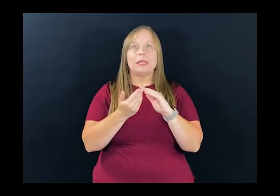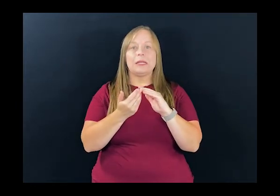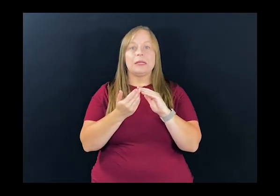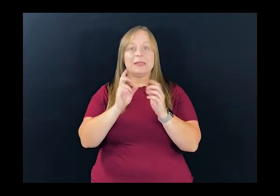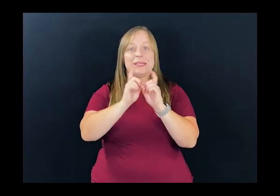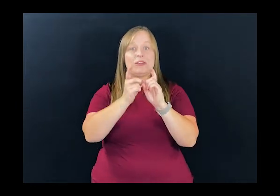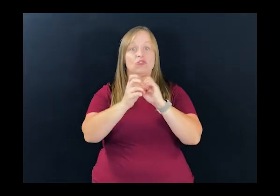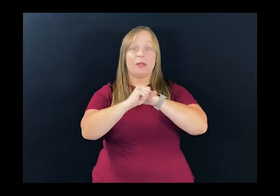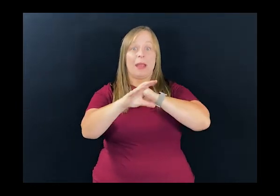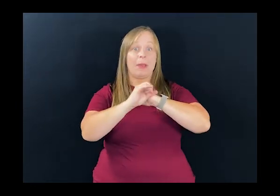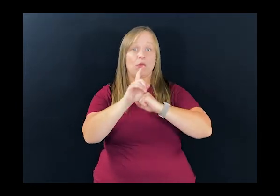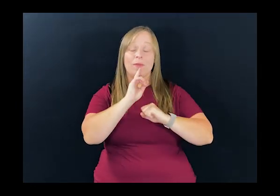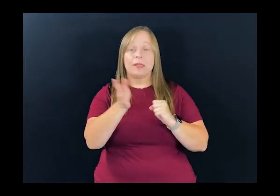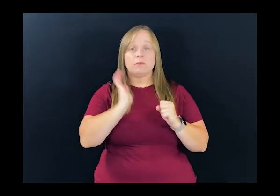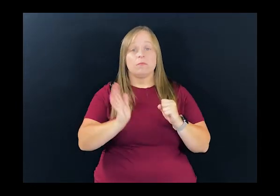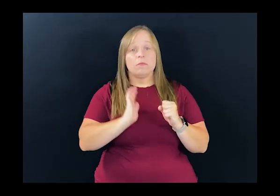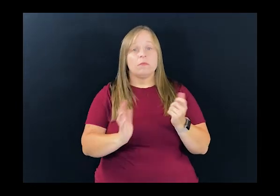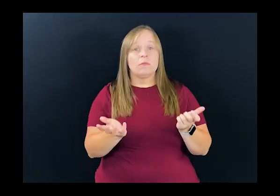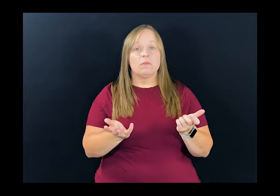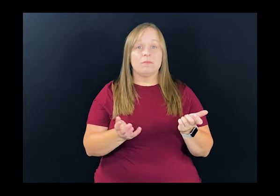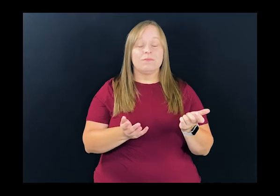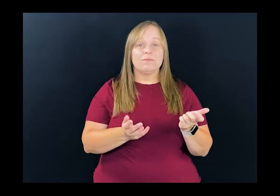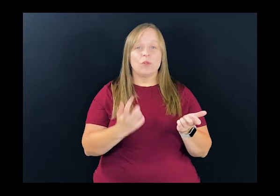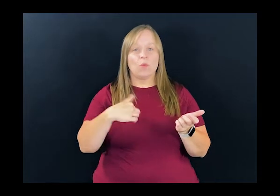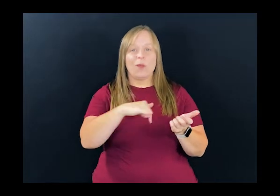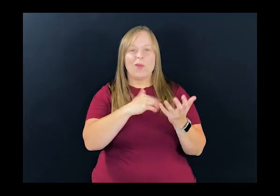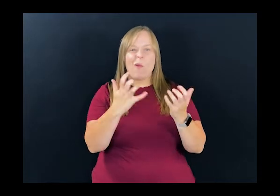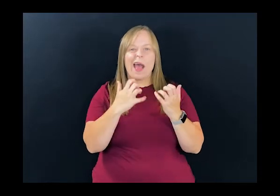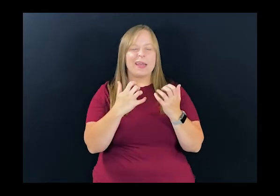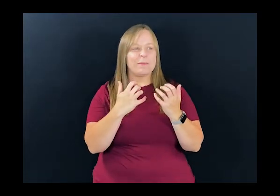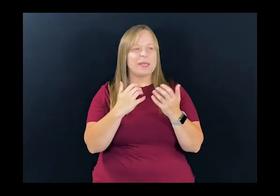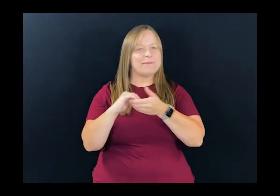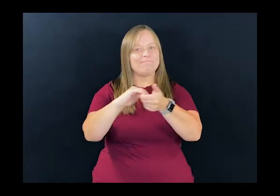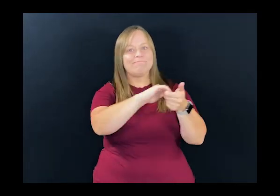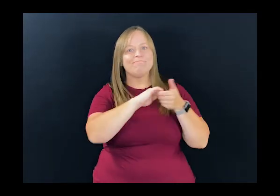it was a digital campaign. We want it to be just sort of coalesce around